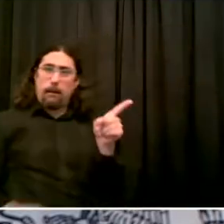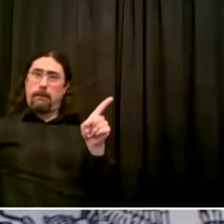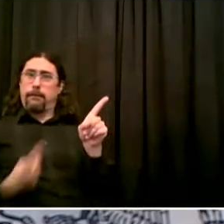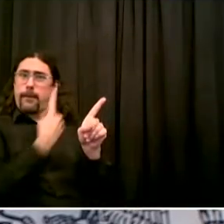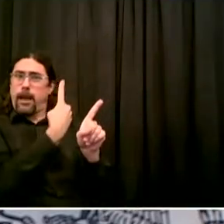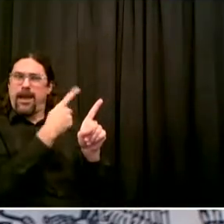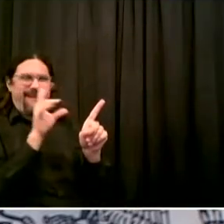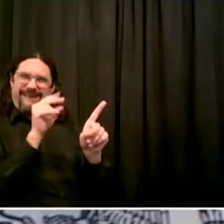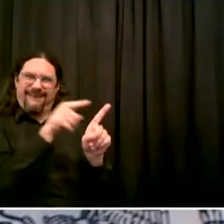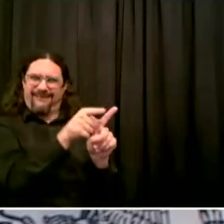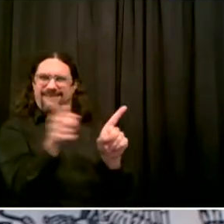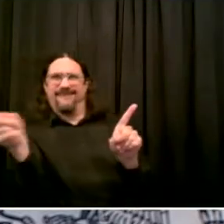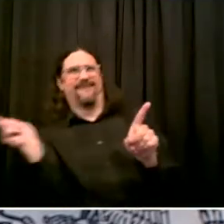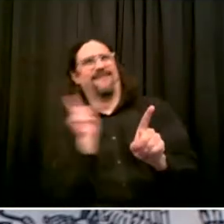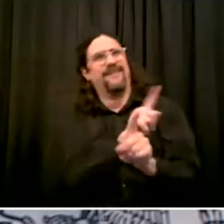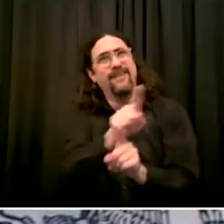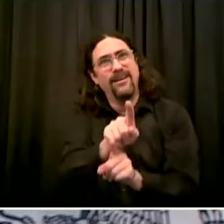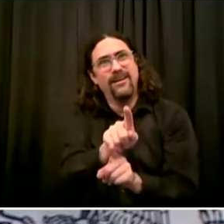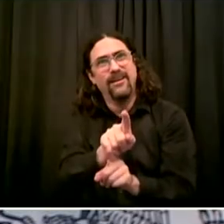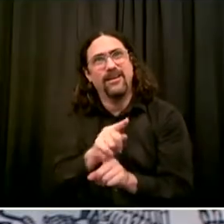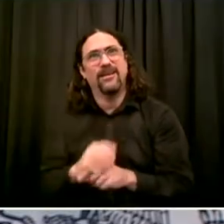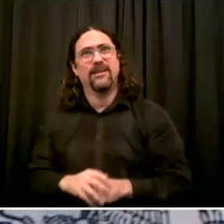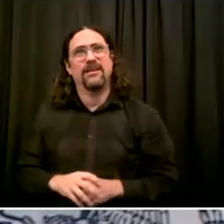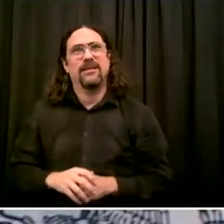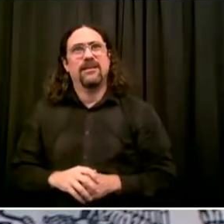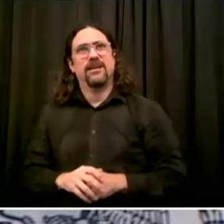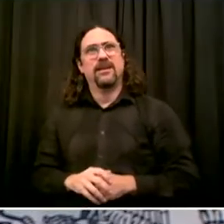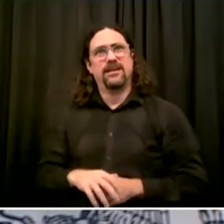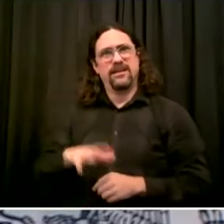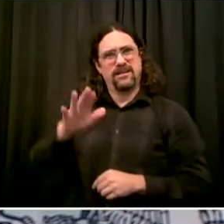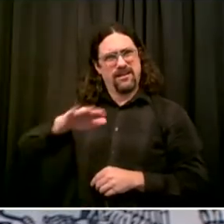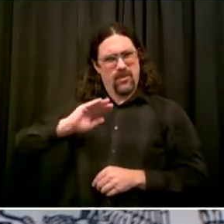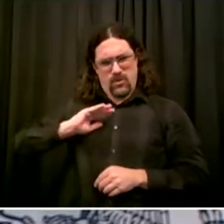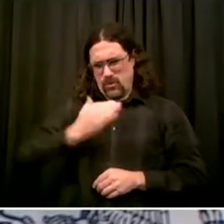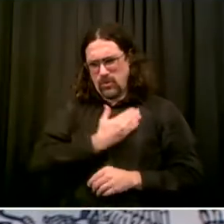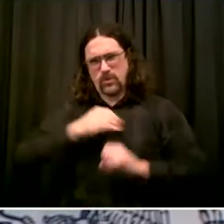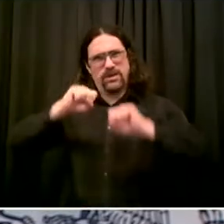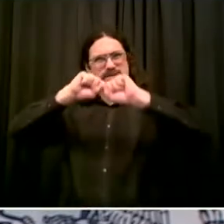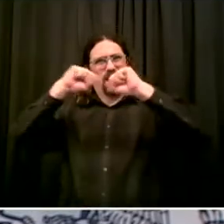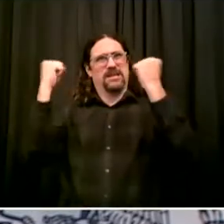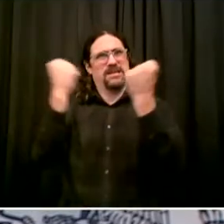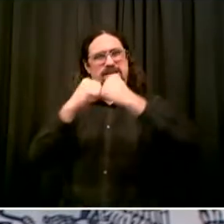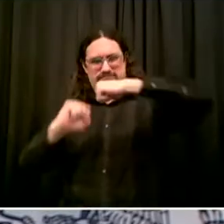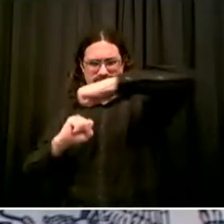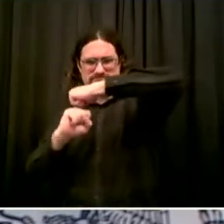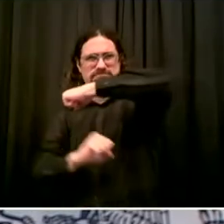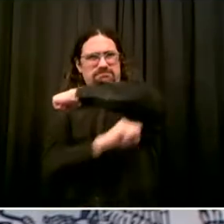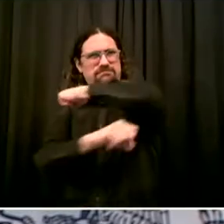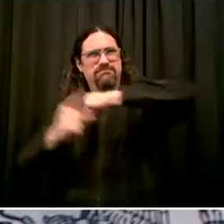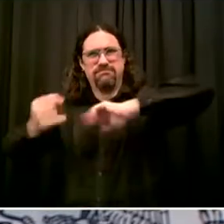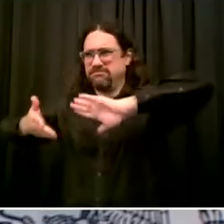EVERYTHING THAT HAS BEEN THE FOUNDATION OF OUR SOCIETY HAS BEEN UNGLUED. THERE WAS AN